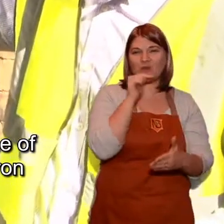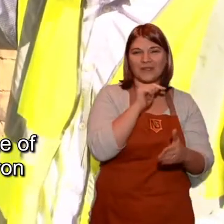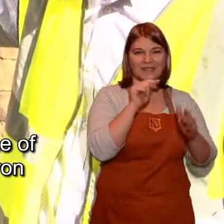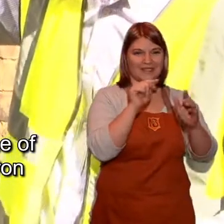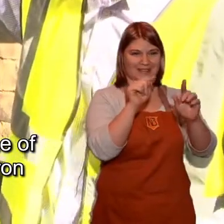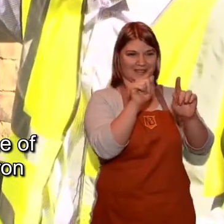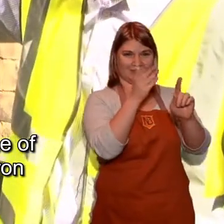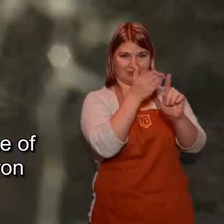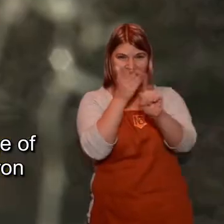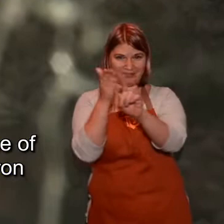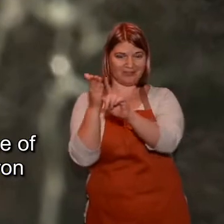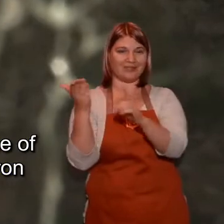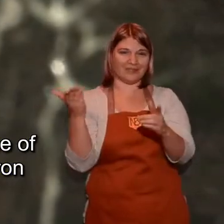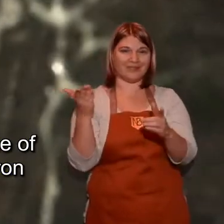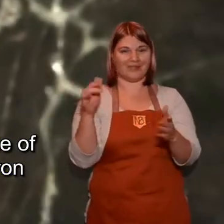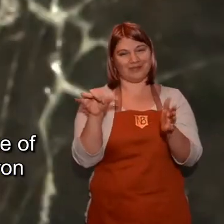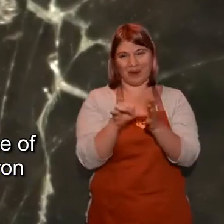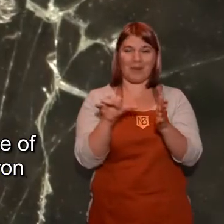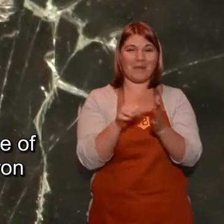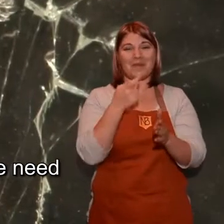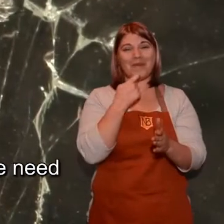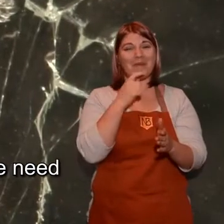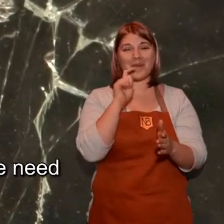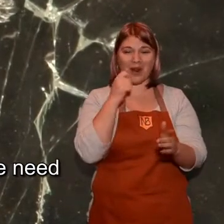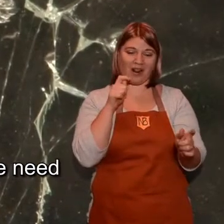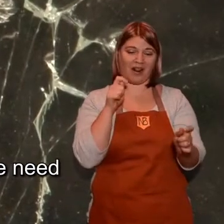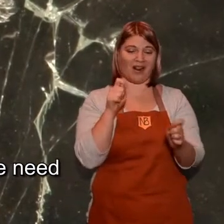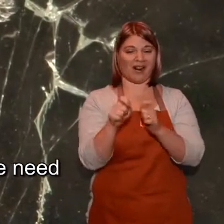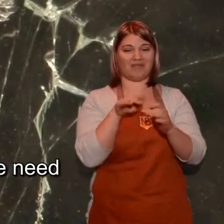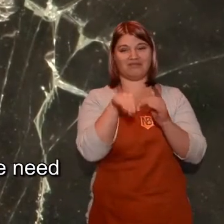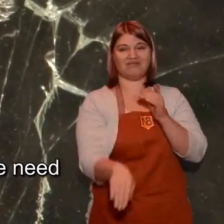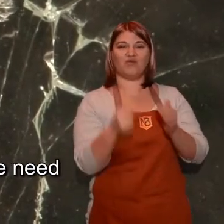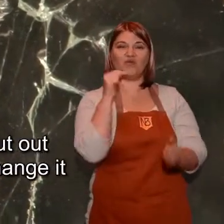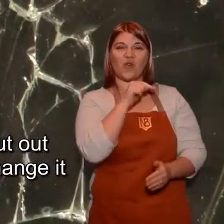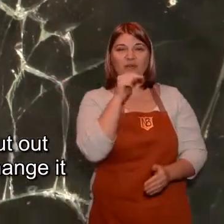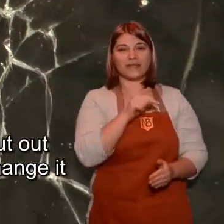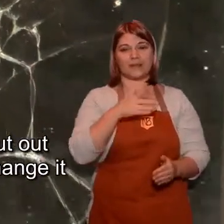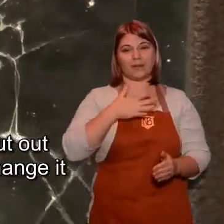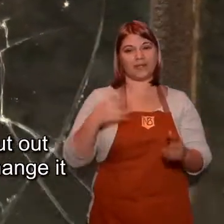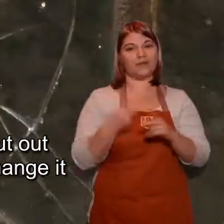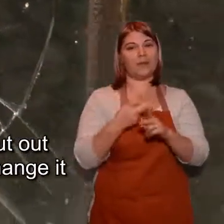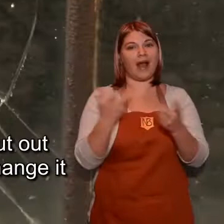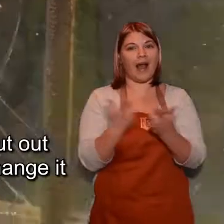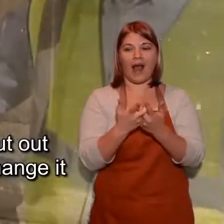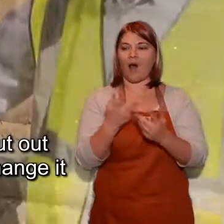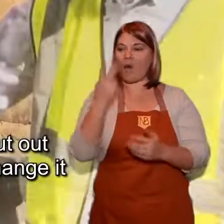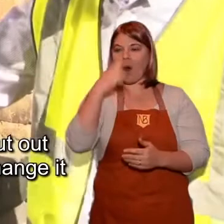Which is obviously one of the traits of the cast iron windows. As you can see, one of the repairs that we need to do to the window Is cutting out the defective glass and changing it for new.